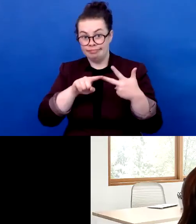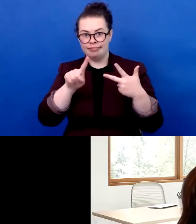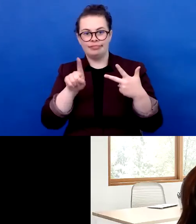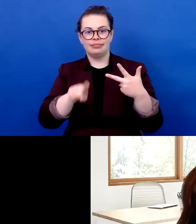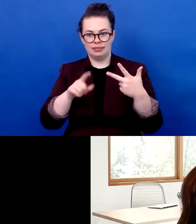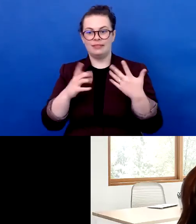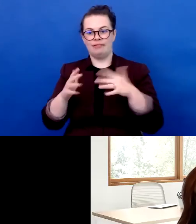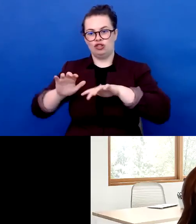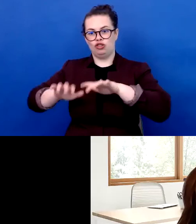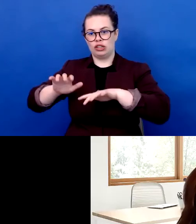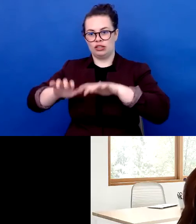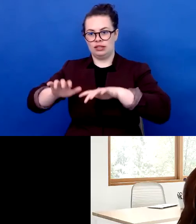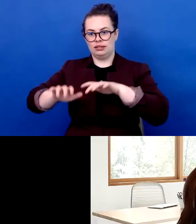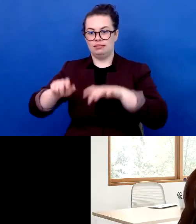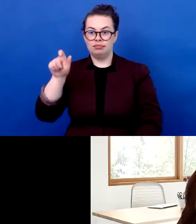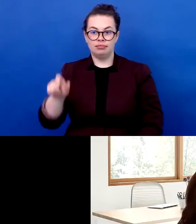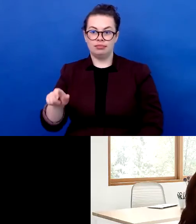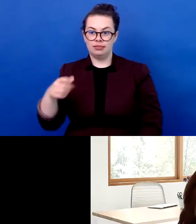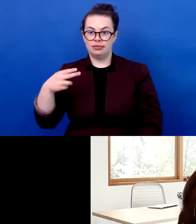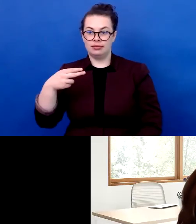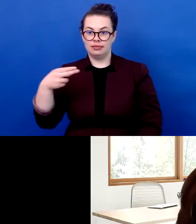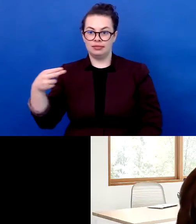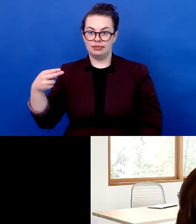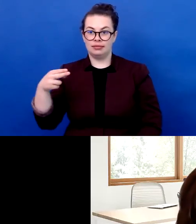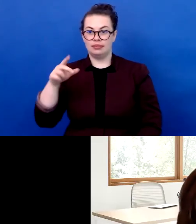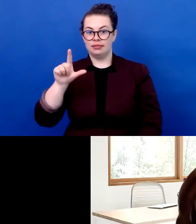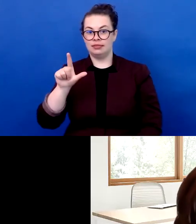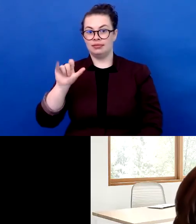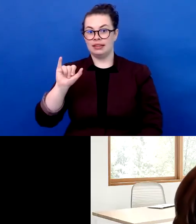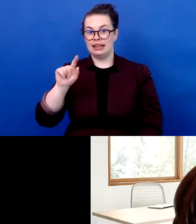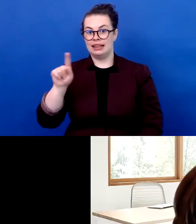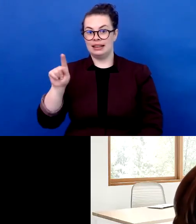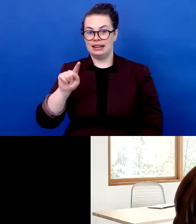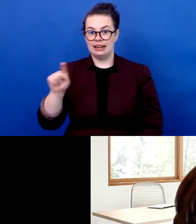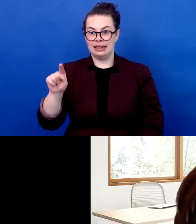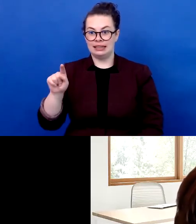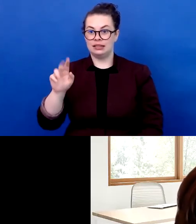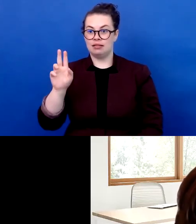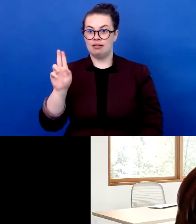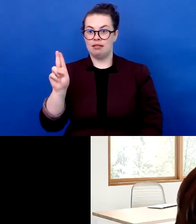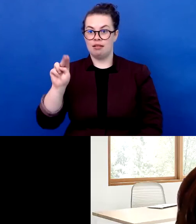sent to us from um liz ombati liz if you would like you're welcome to take